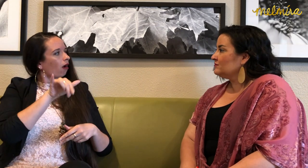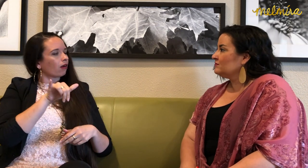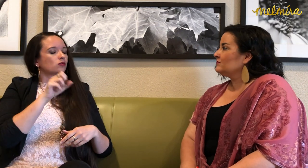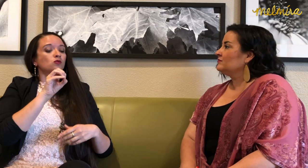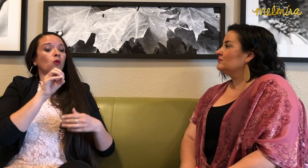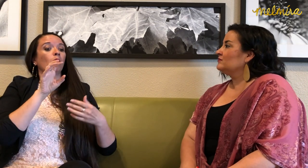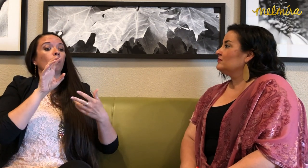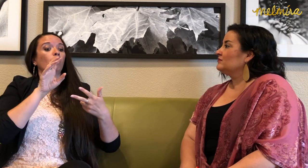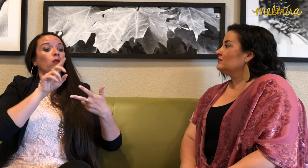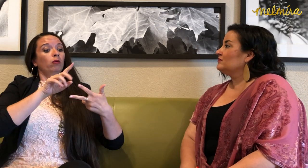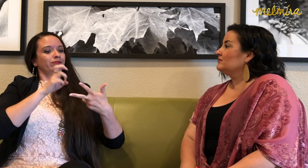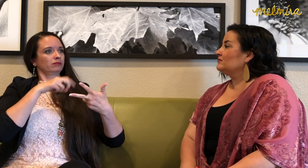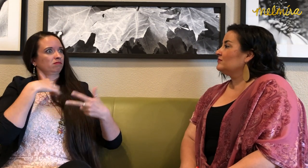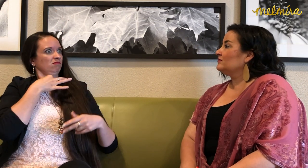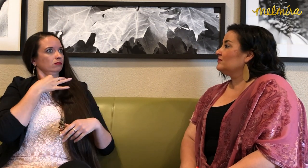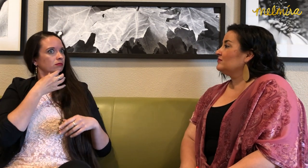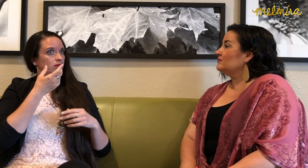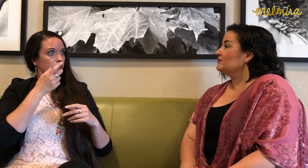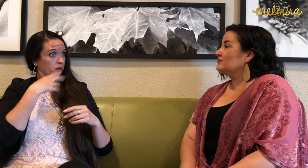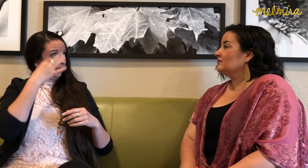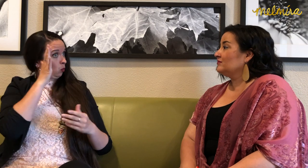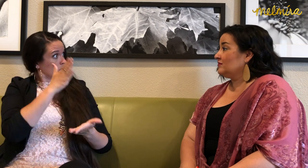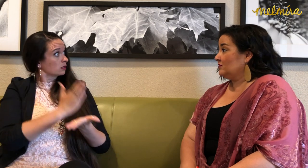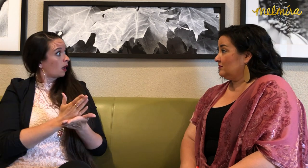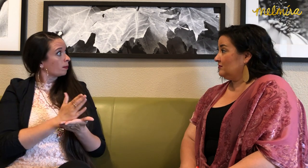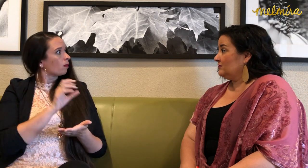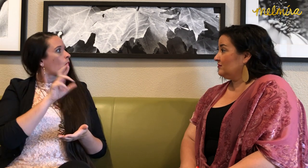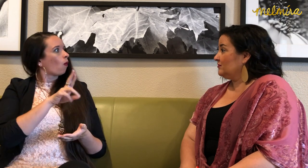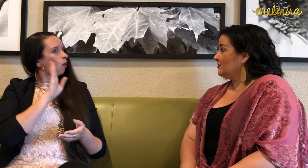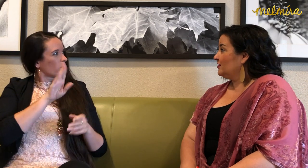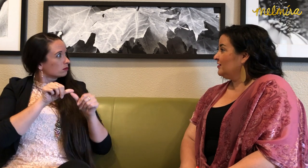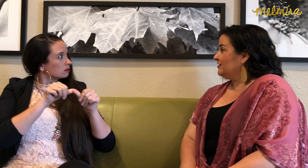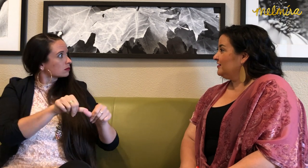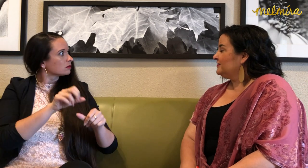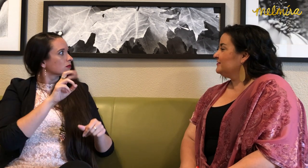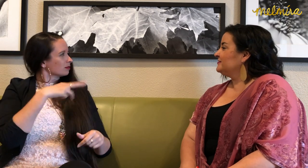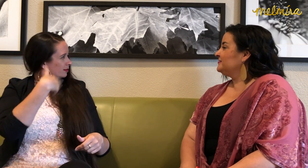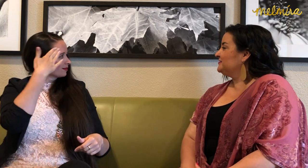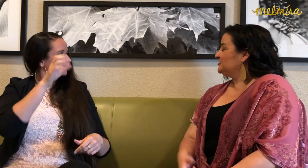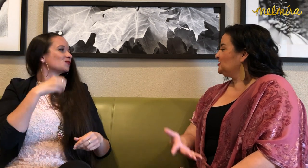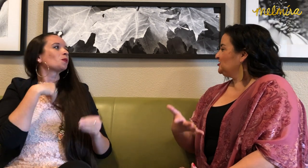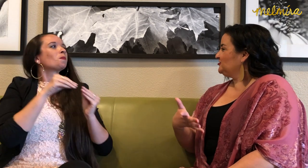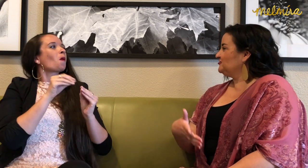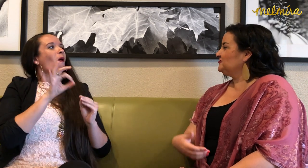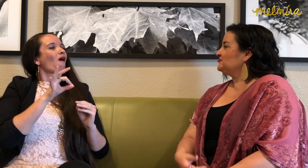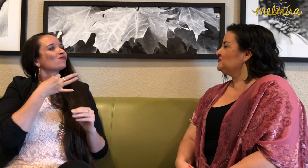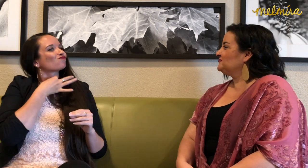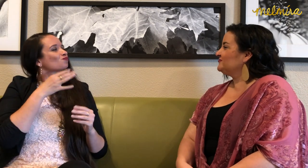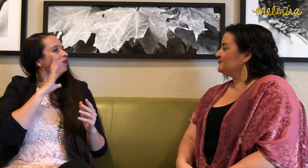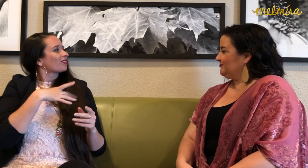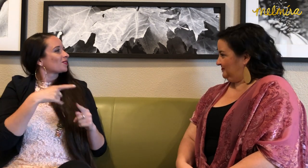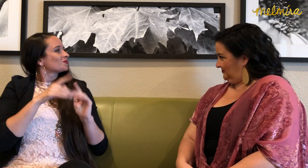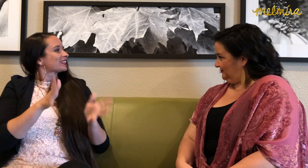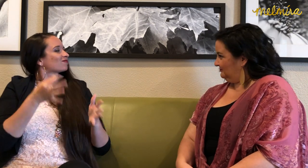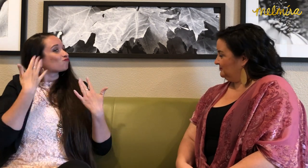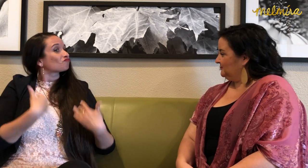So, I was curious if my hair would stop growing or if it would continue. I didn't know, so it was more out of curiosity that I wanted